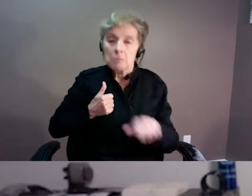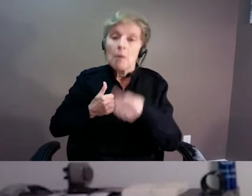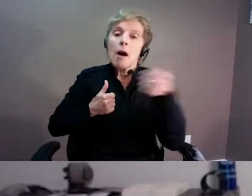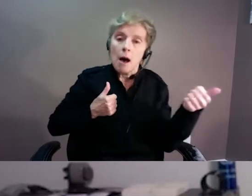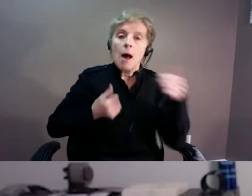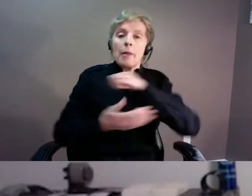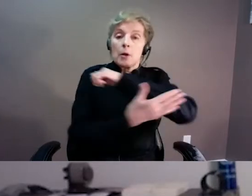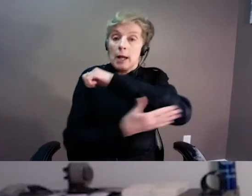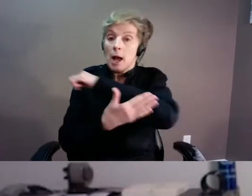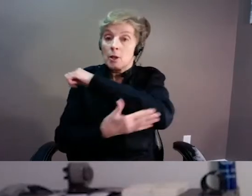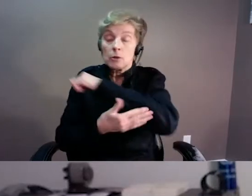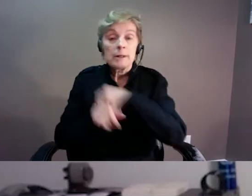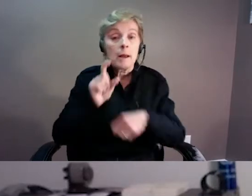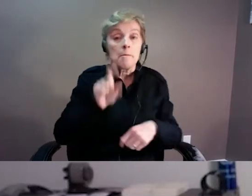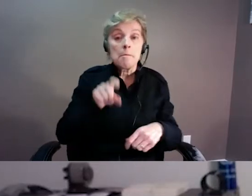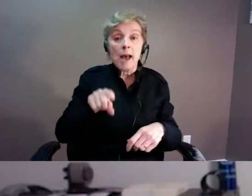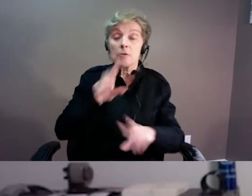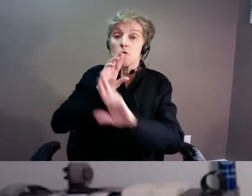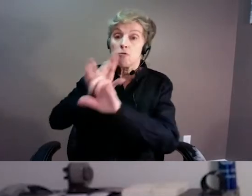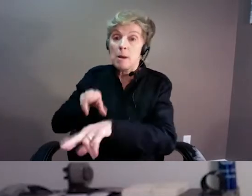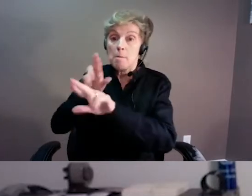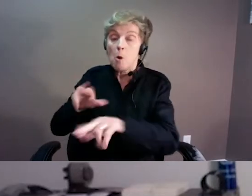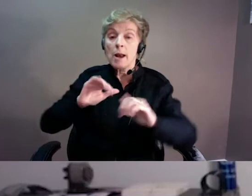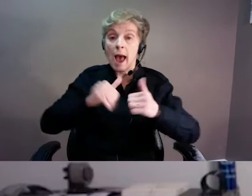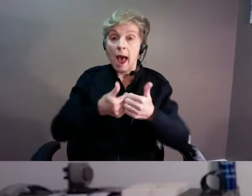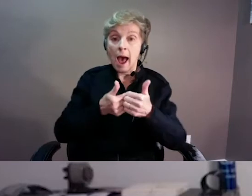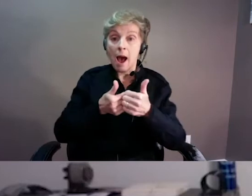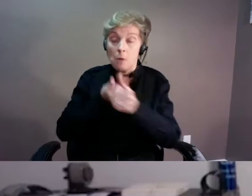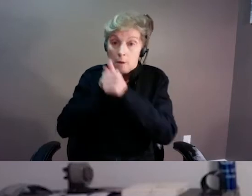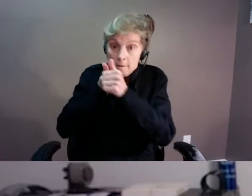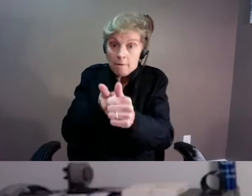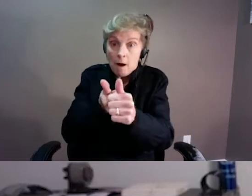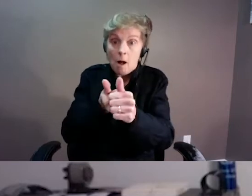must report on how they're meeting their obligations on a regular basis to experts